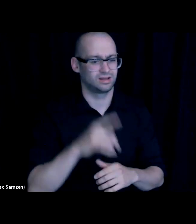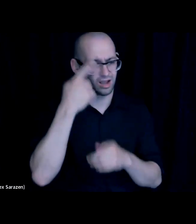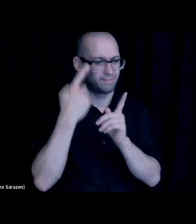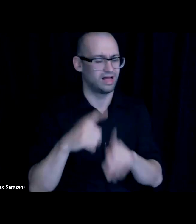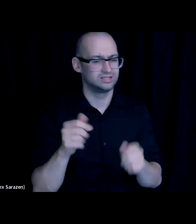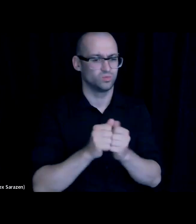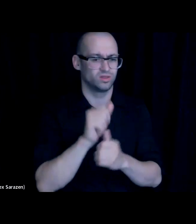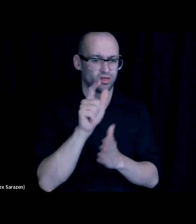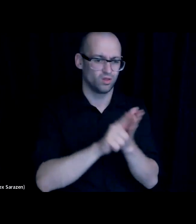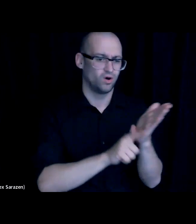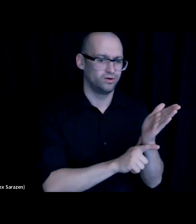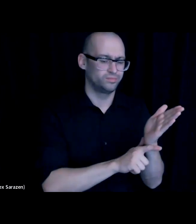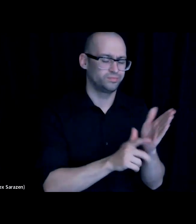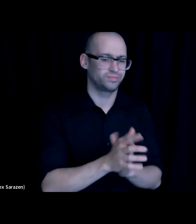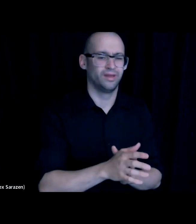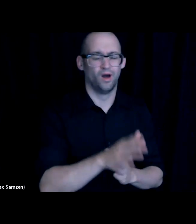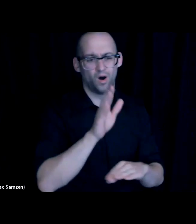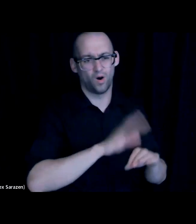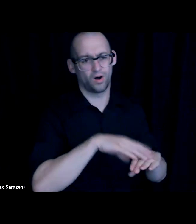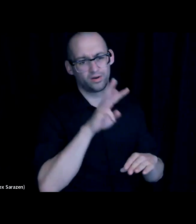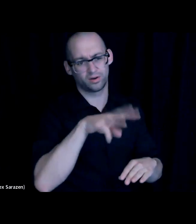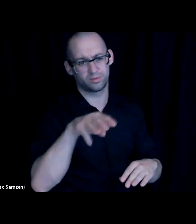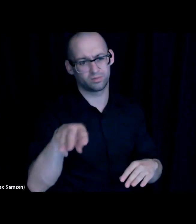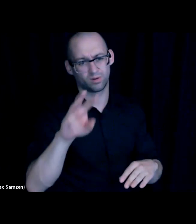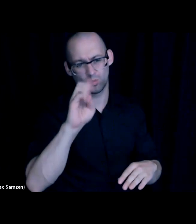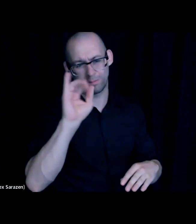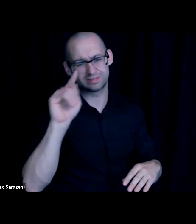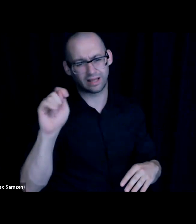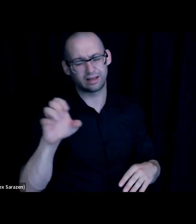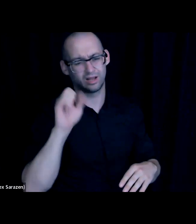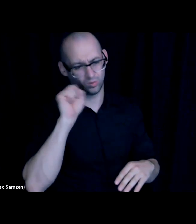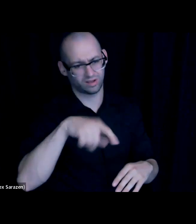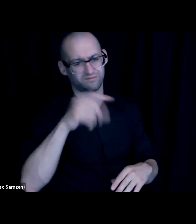law. So on our website you'll find you know strategies and resources for all educators